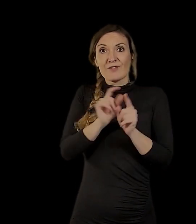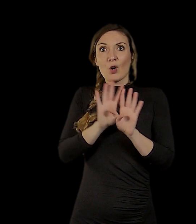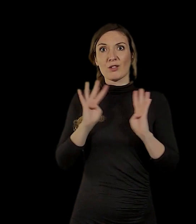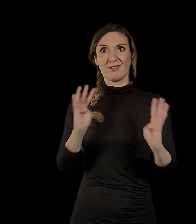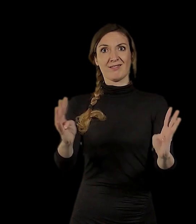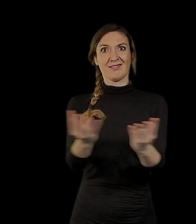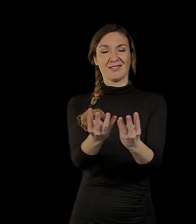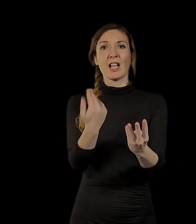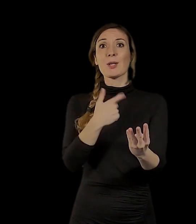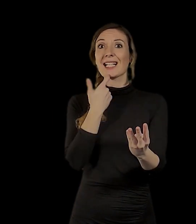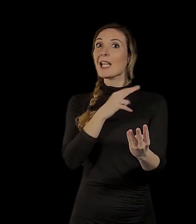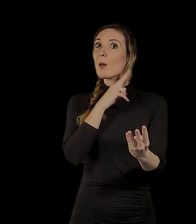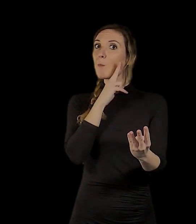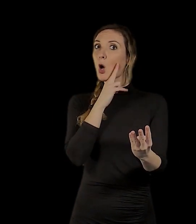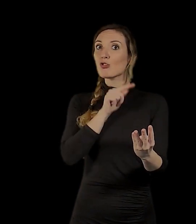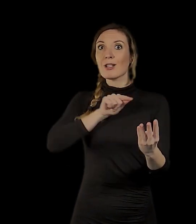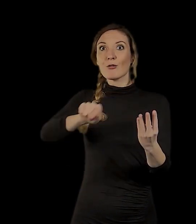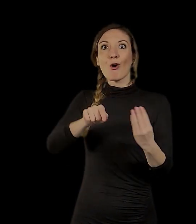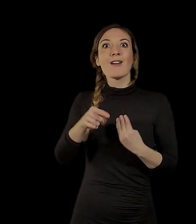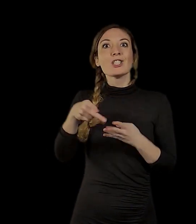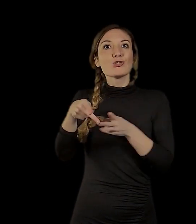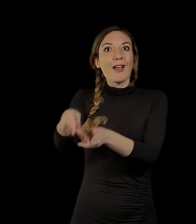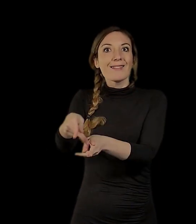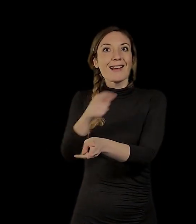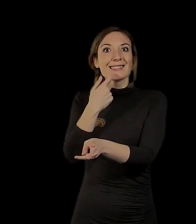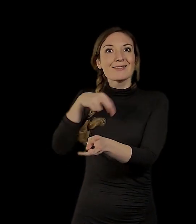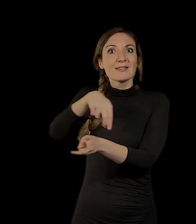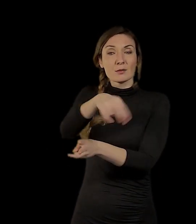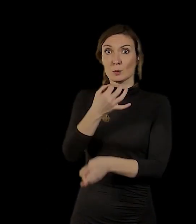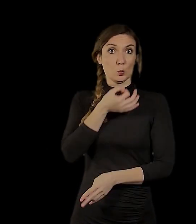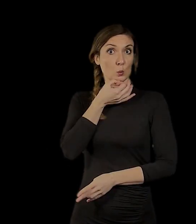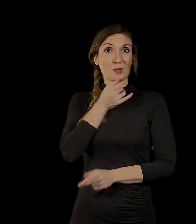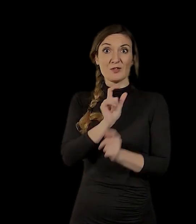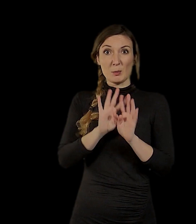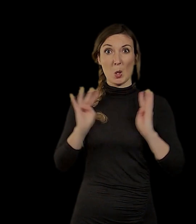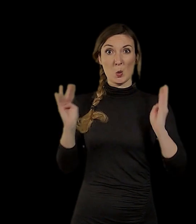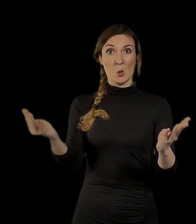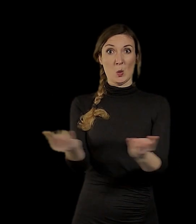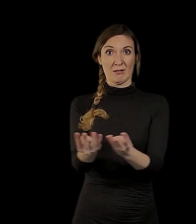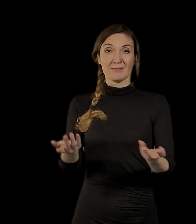Another important point was to create a sub-center in the given location.